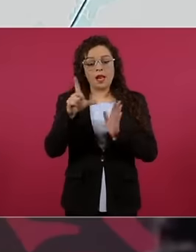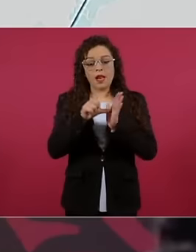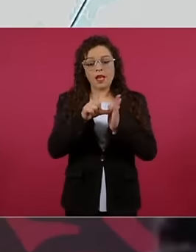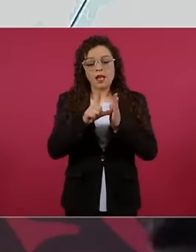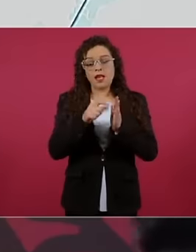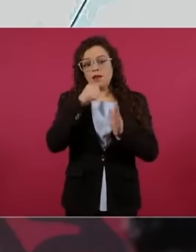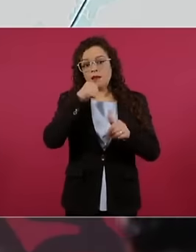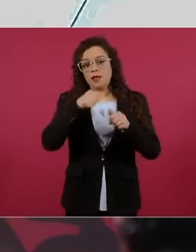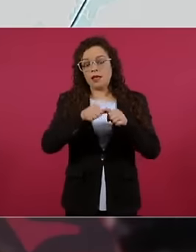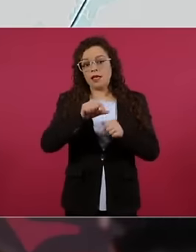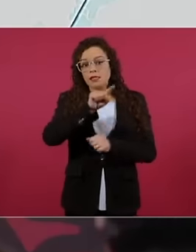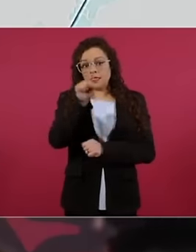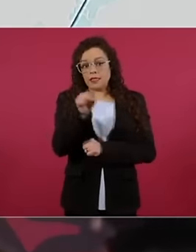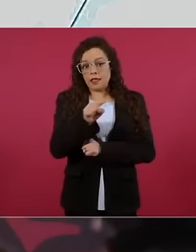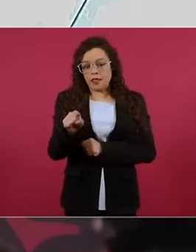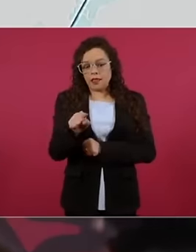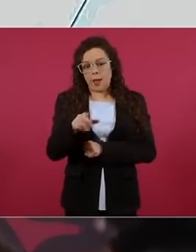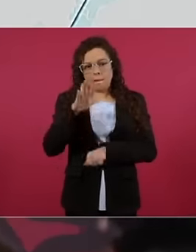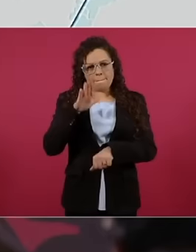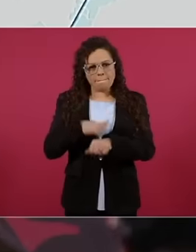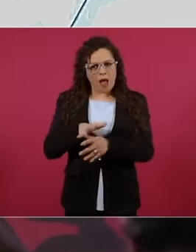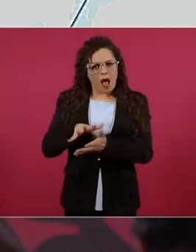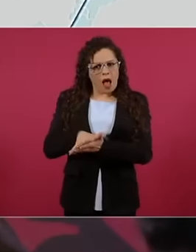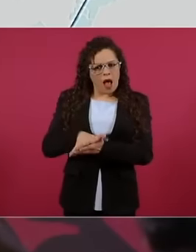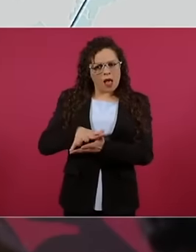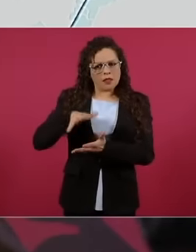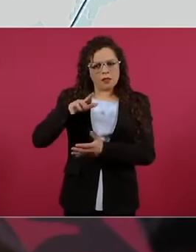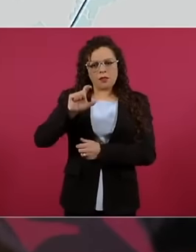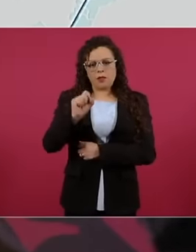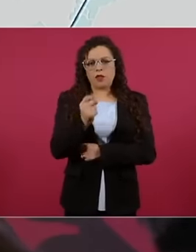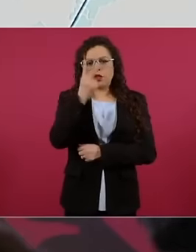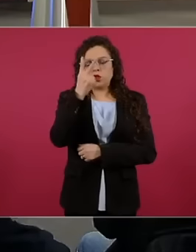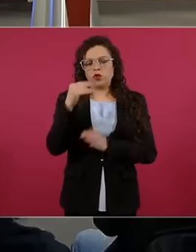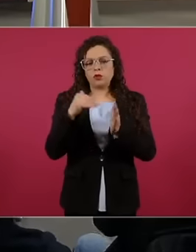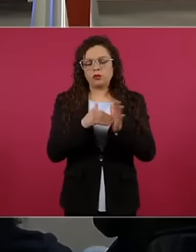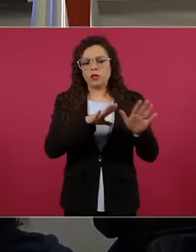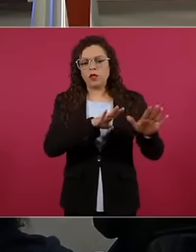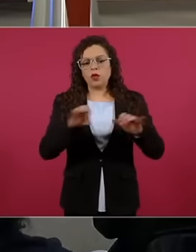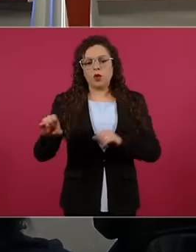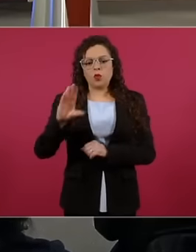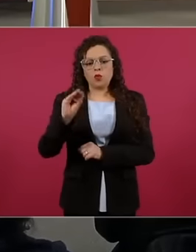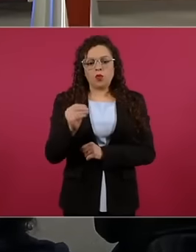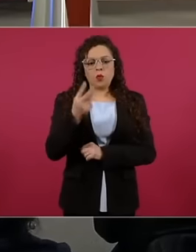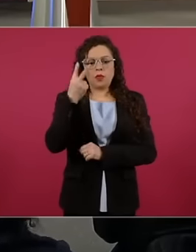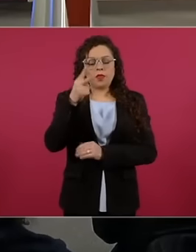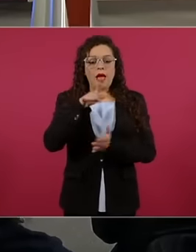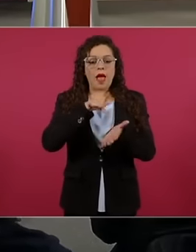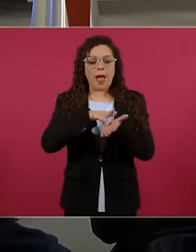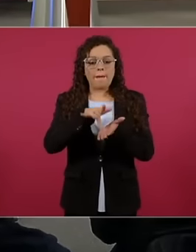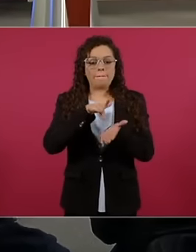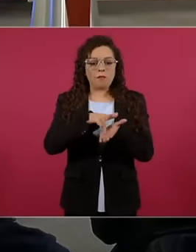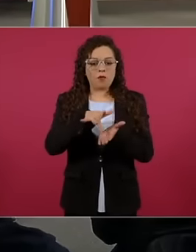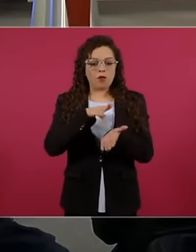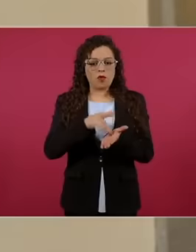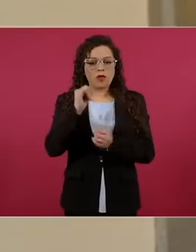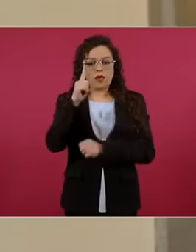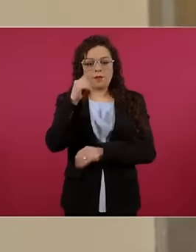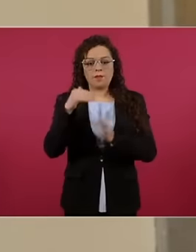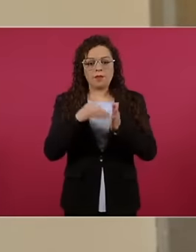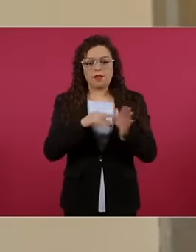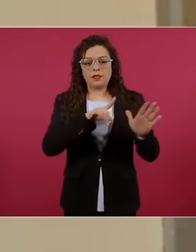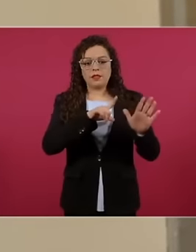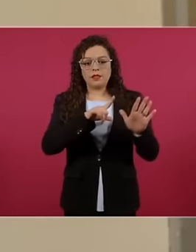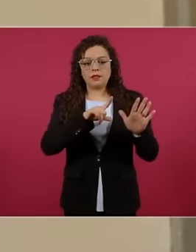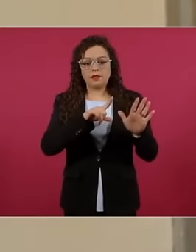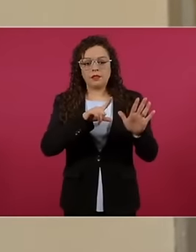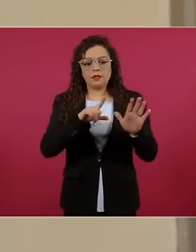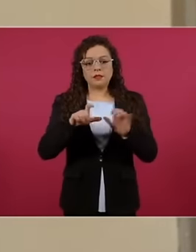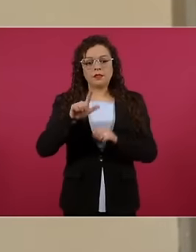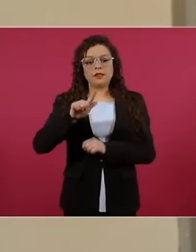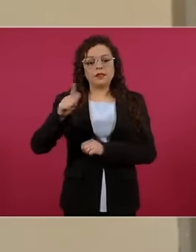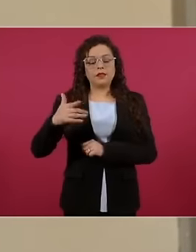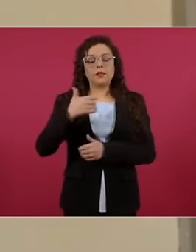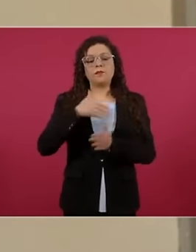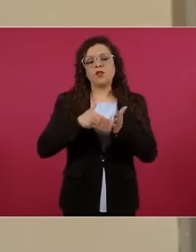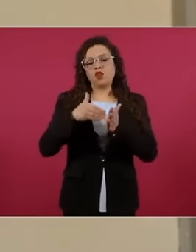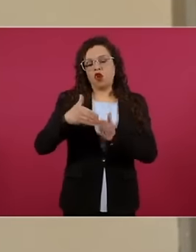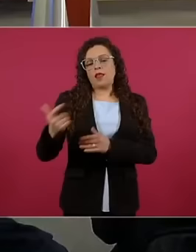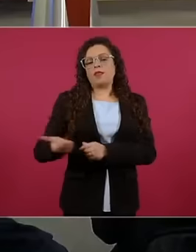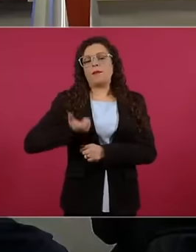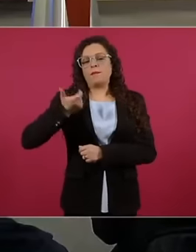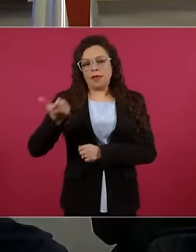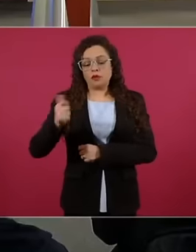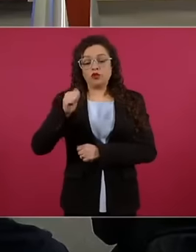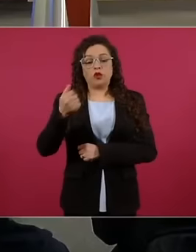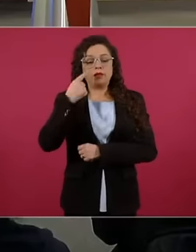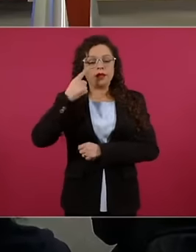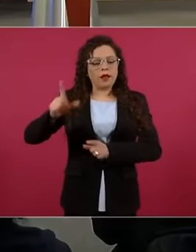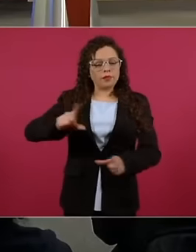time work 22.92 housing supports and 177 million pesos In the following we can see examples